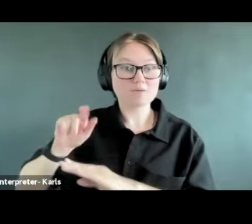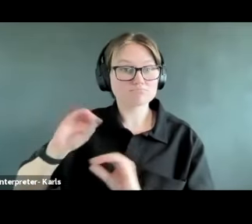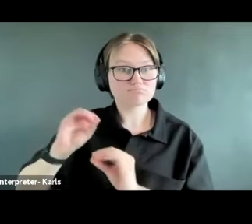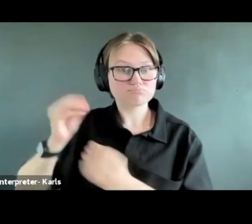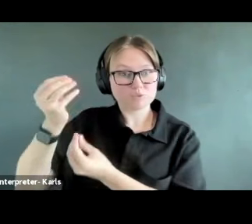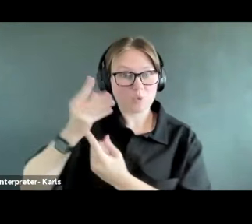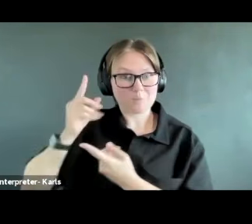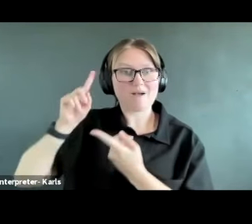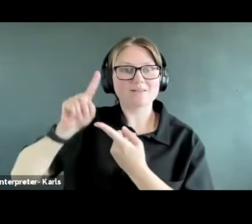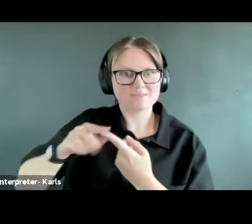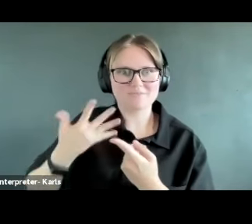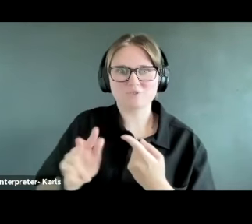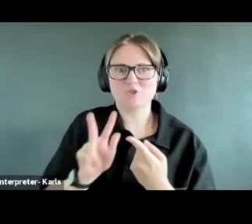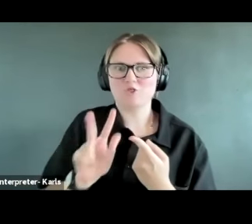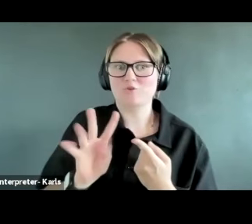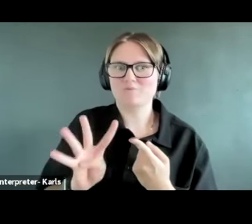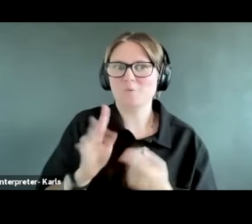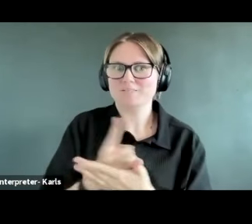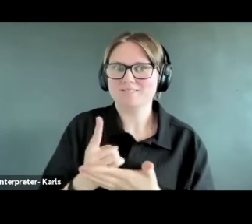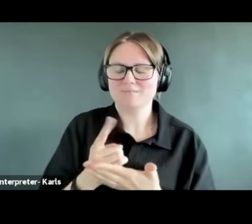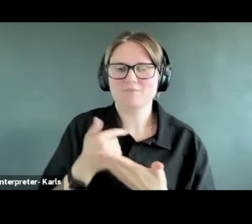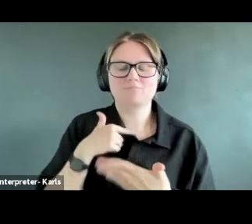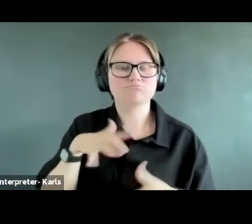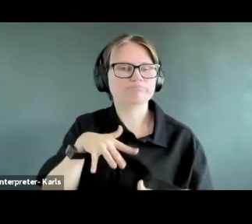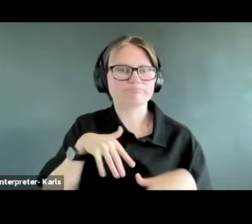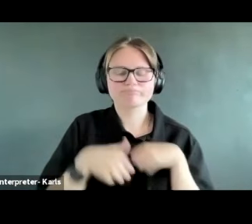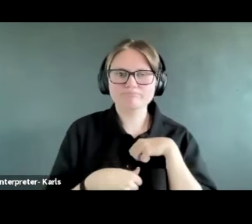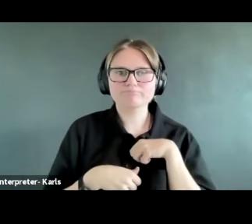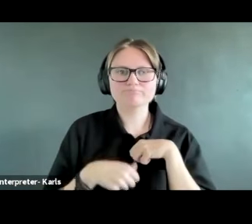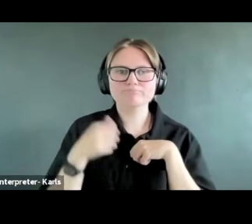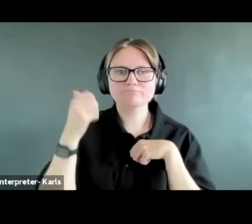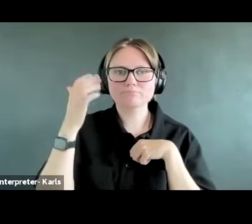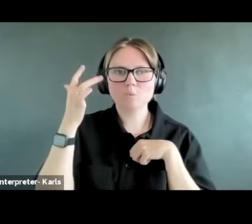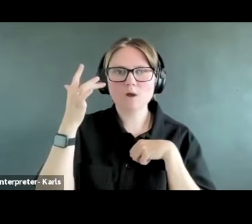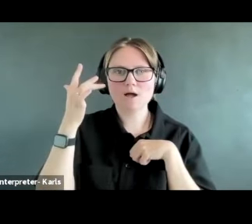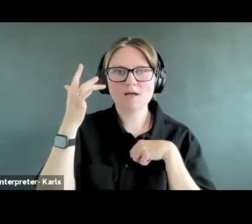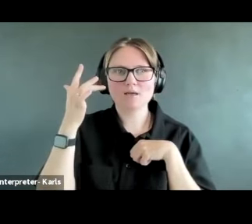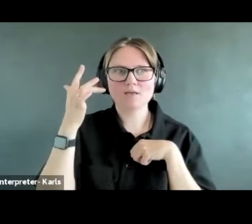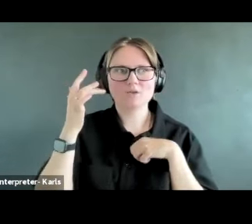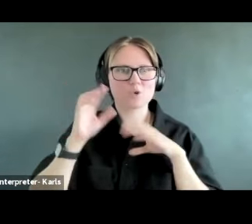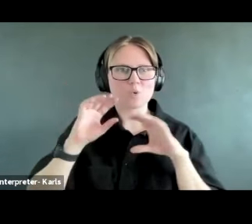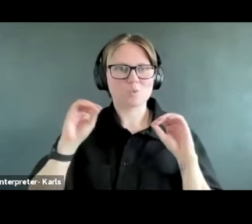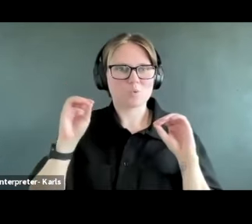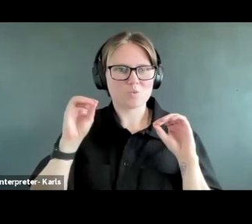because no parent wants to miss the birth